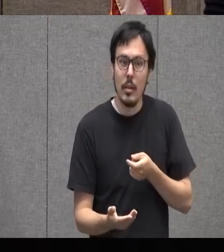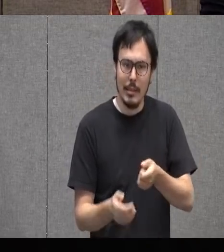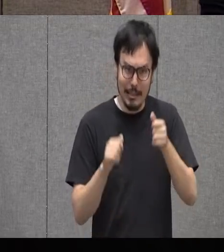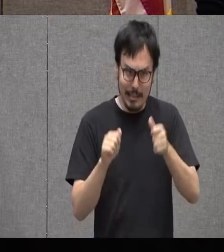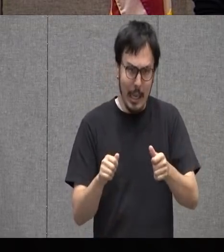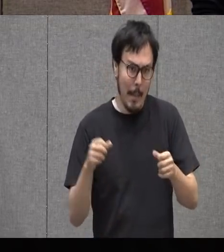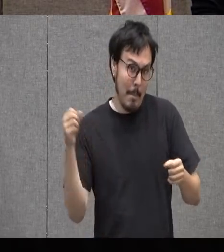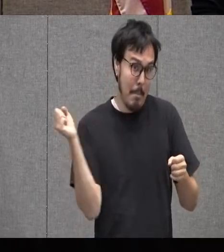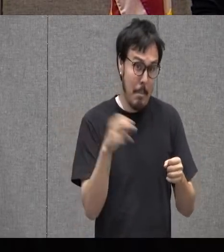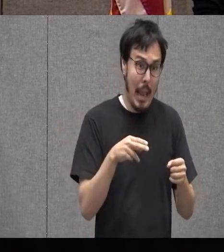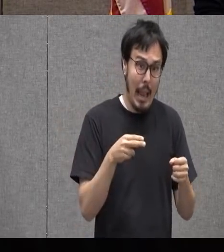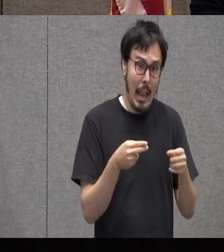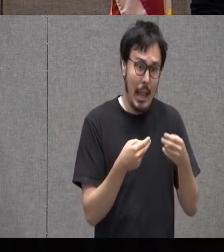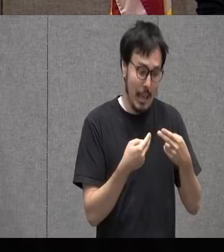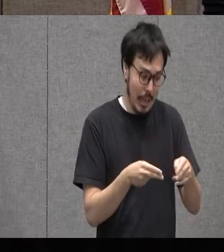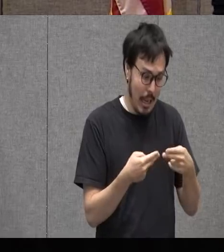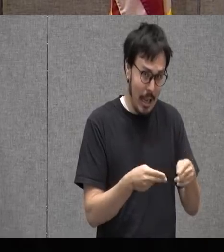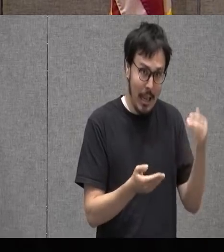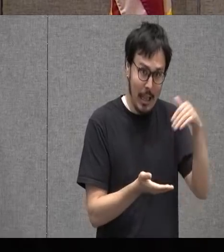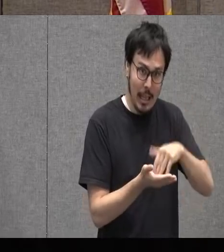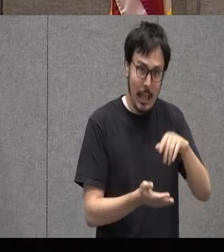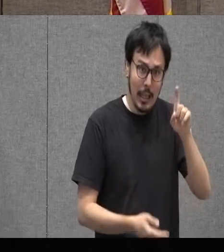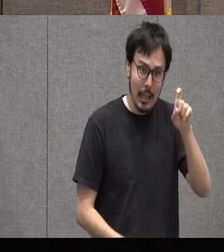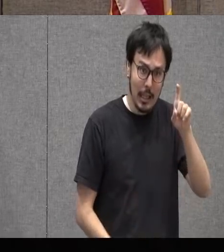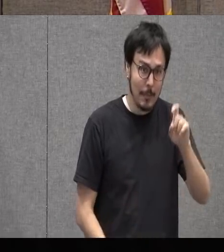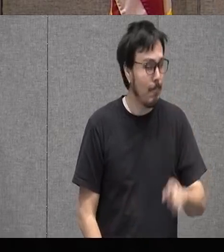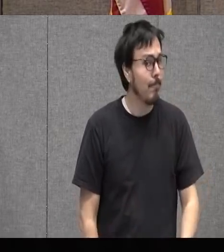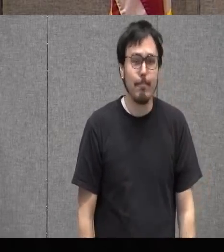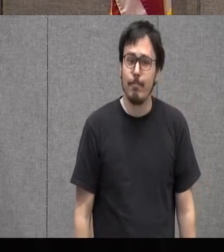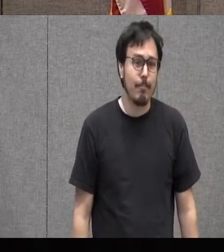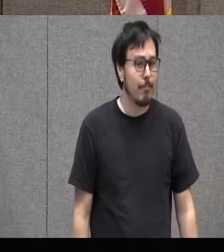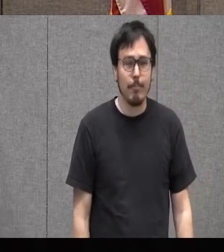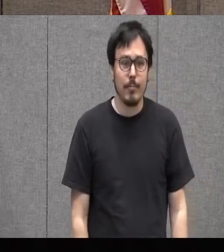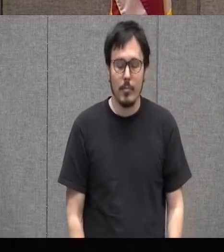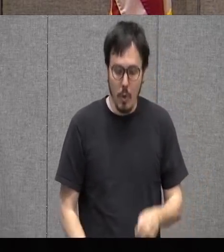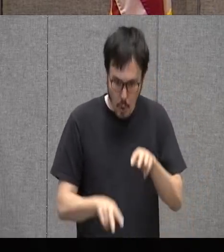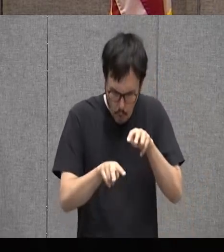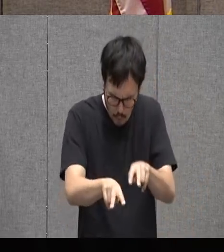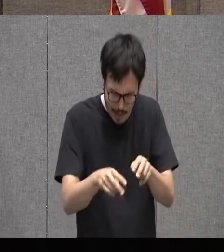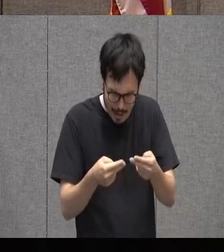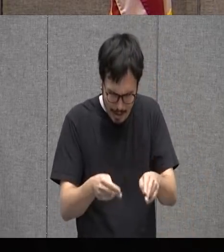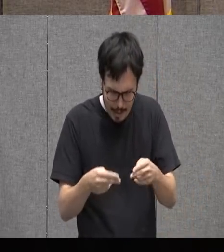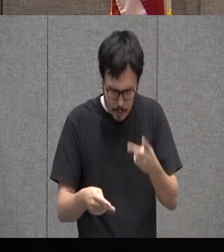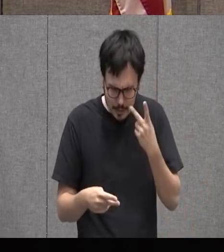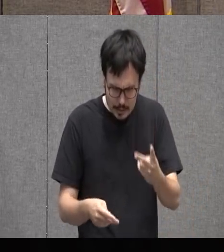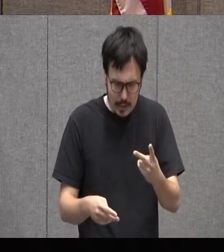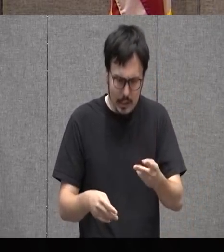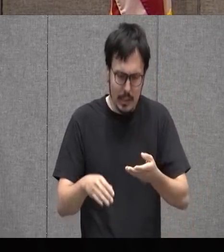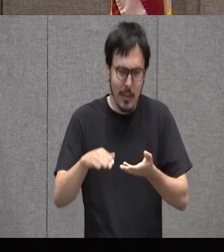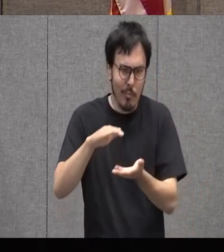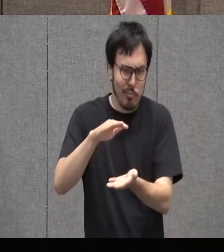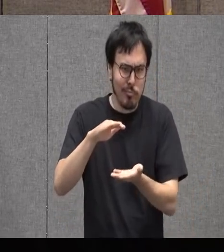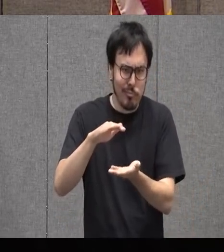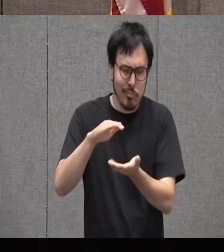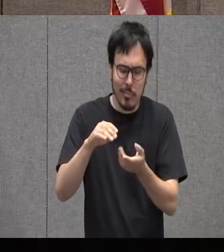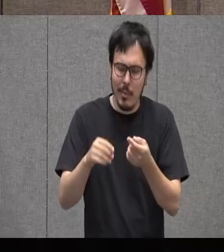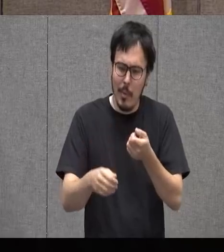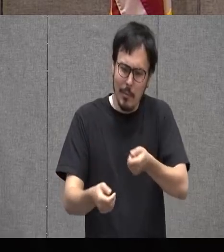If you observed an egg frying do you sometimes observe bubbles? Is there a change in temperature?